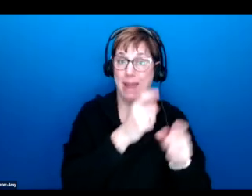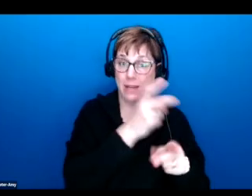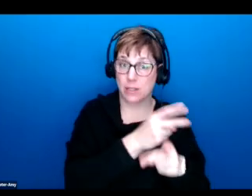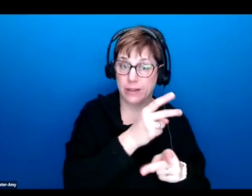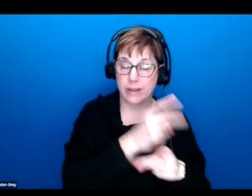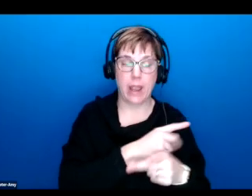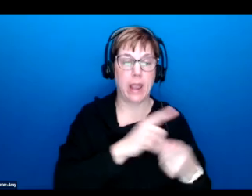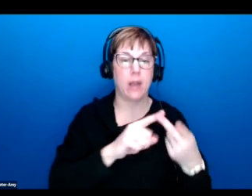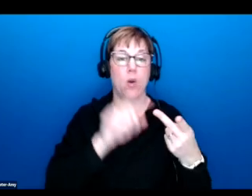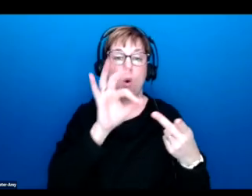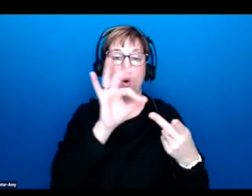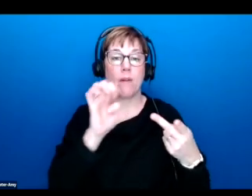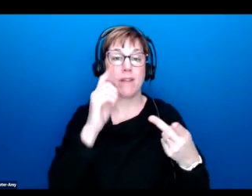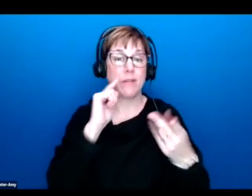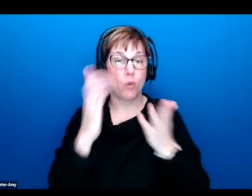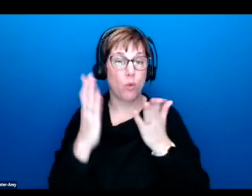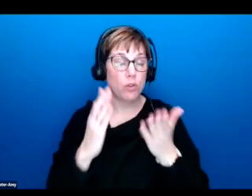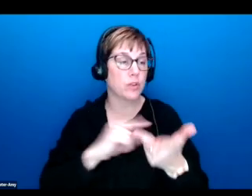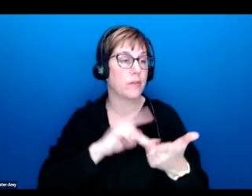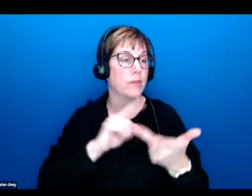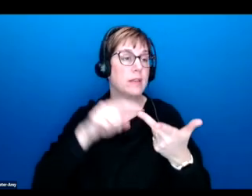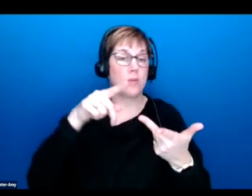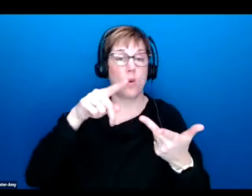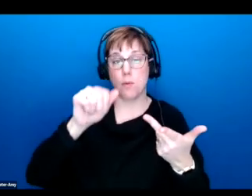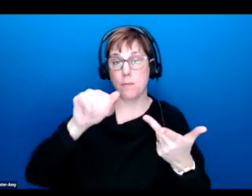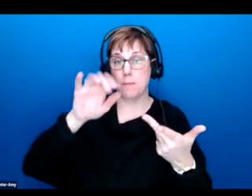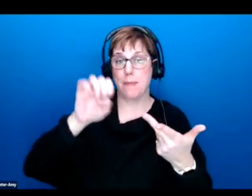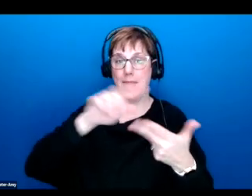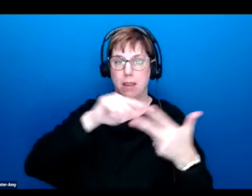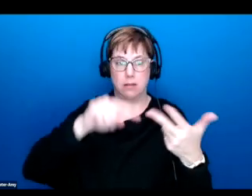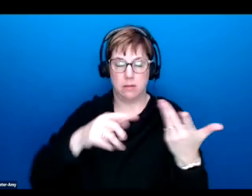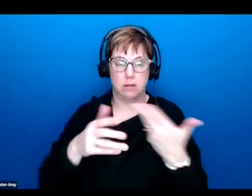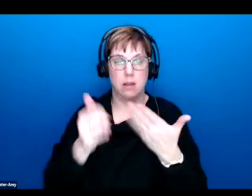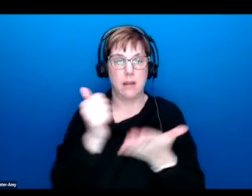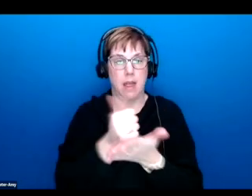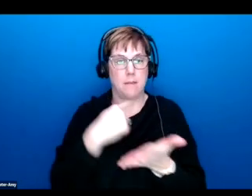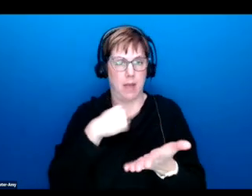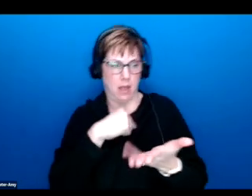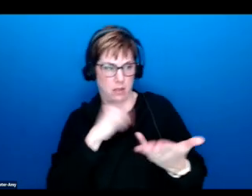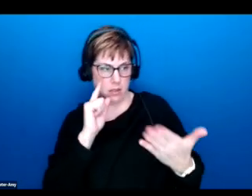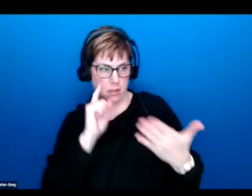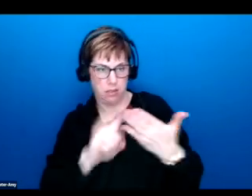for service or PACE to help us again, identify models that are addressing